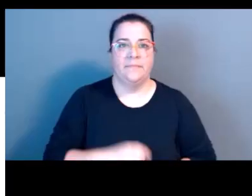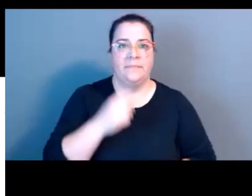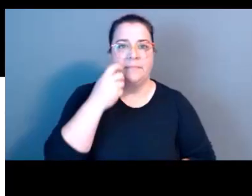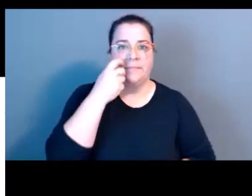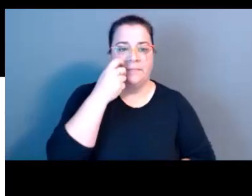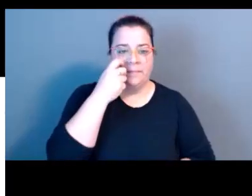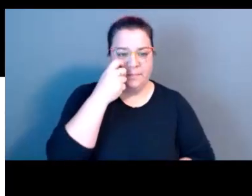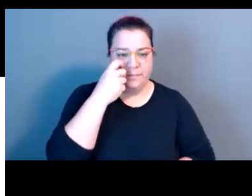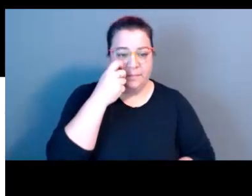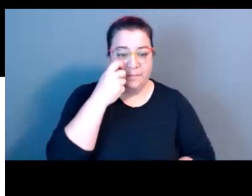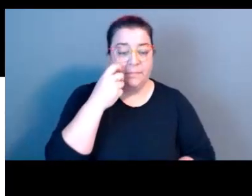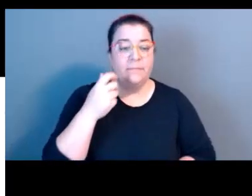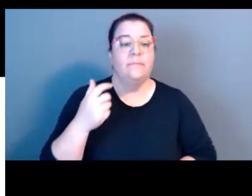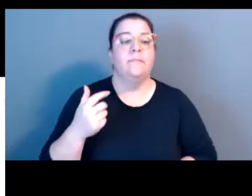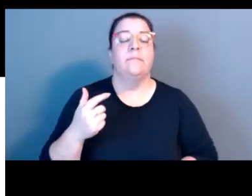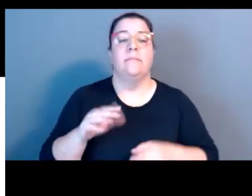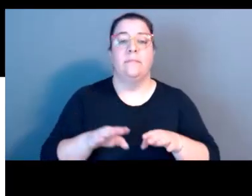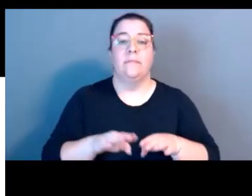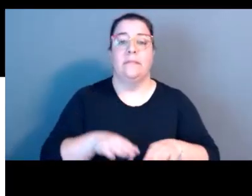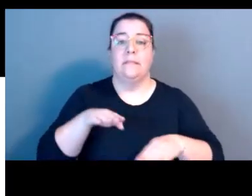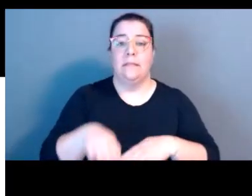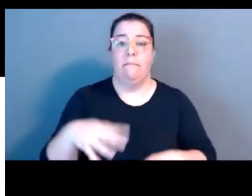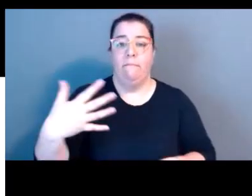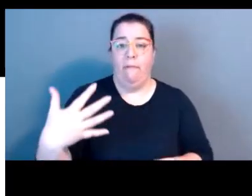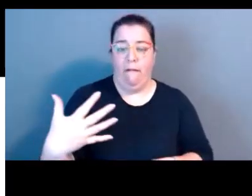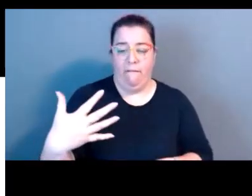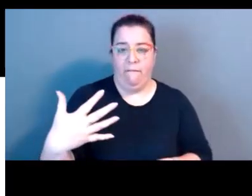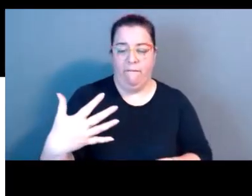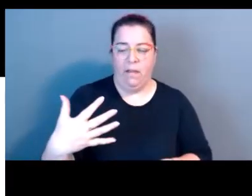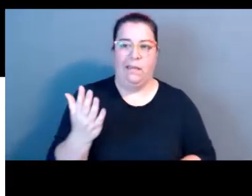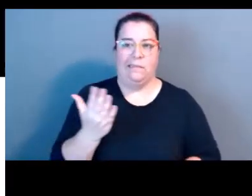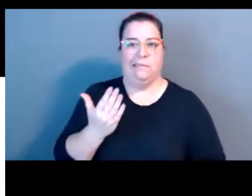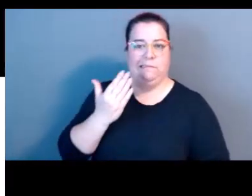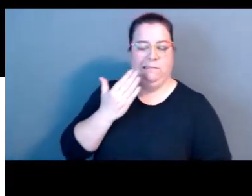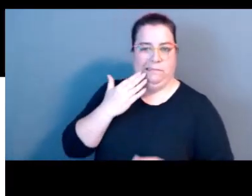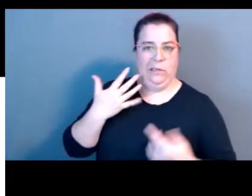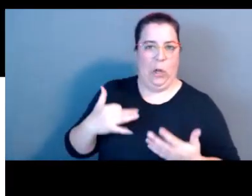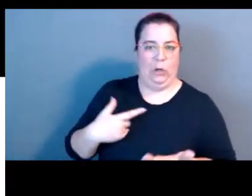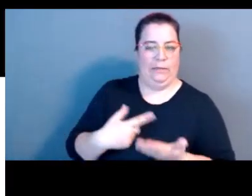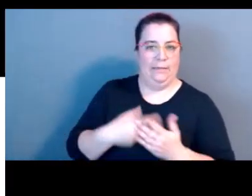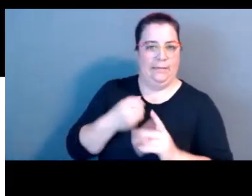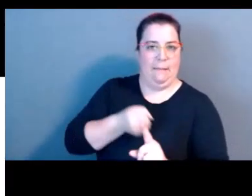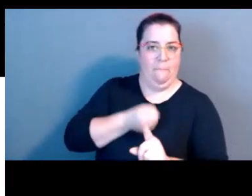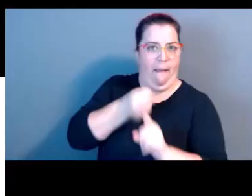As we've discussed, earlier in this presentation, Impact is one of the most